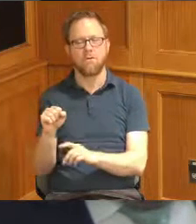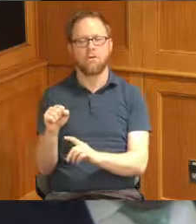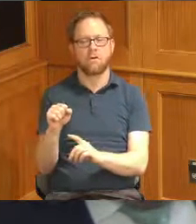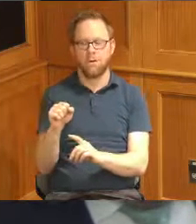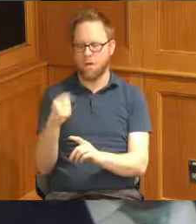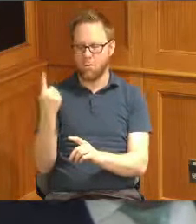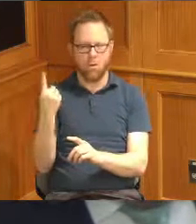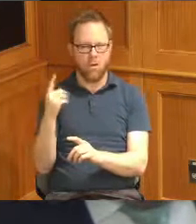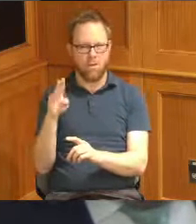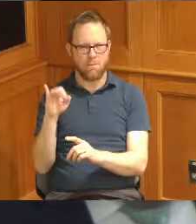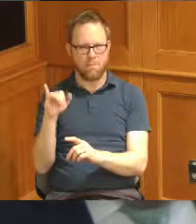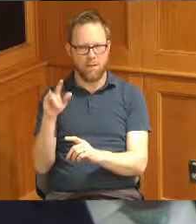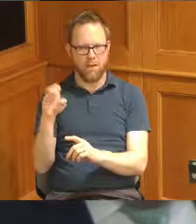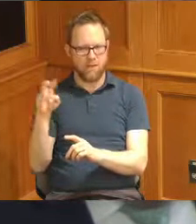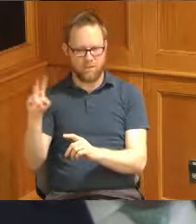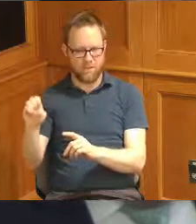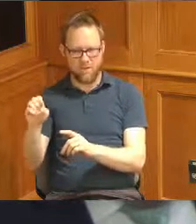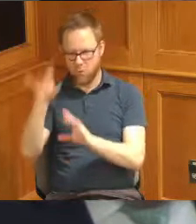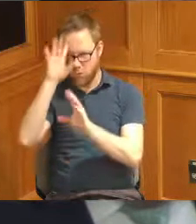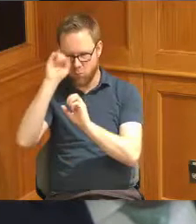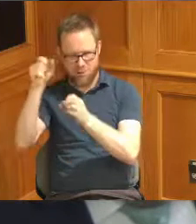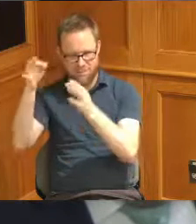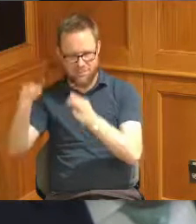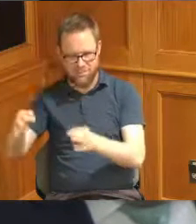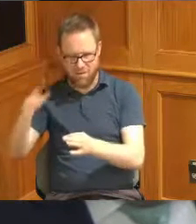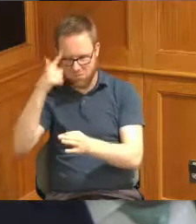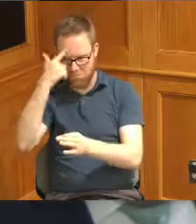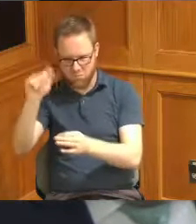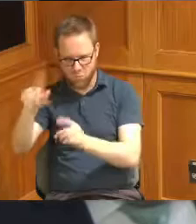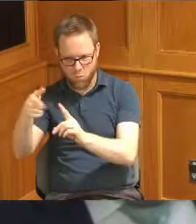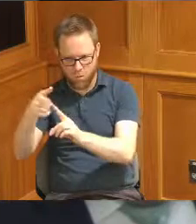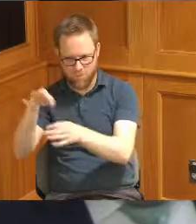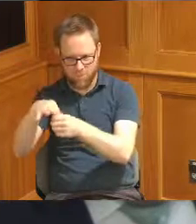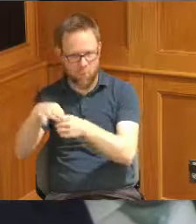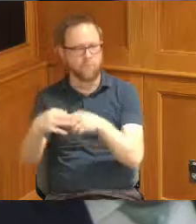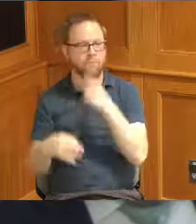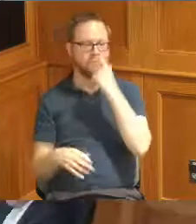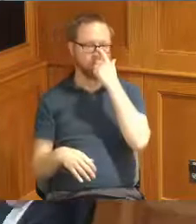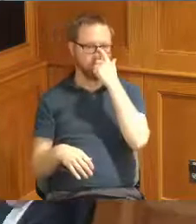it's your pleasure of Madam President so those are the consent agenda items thank you and can